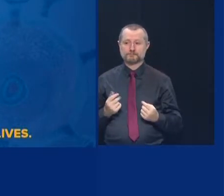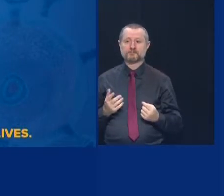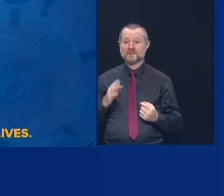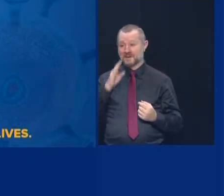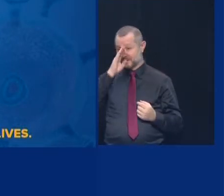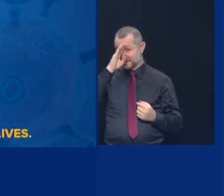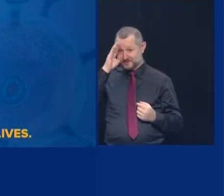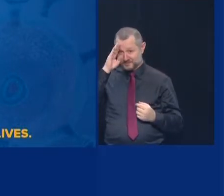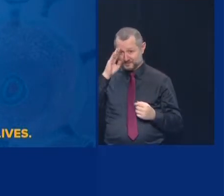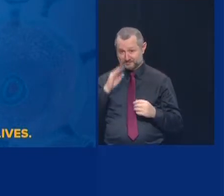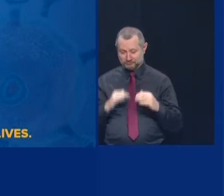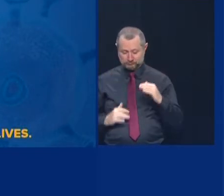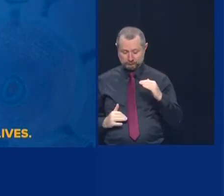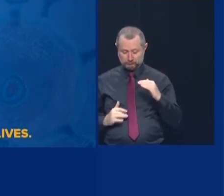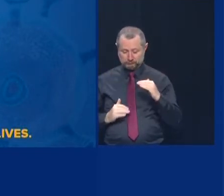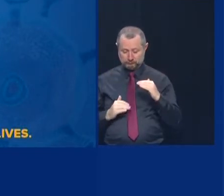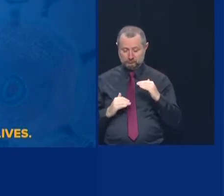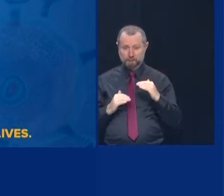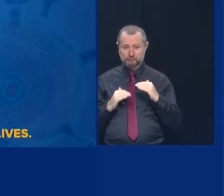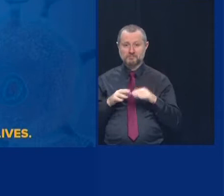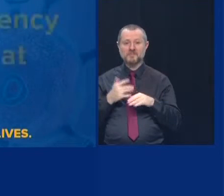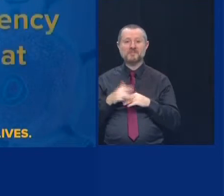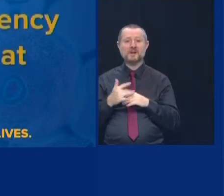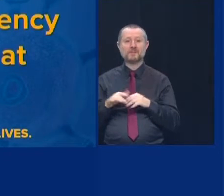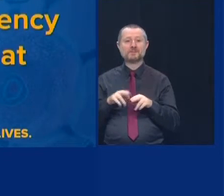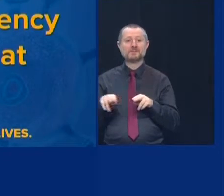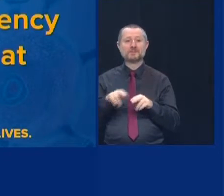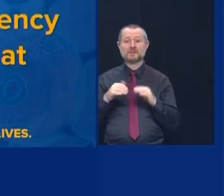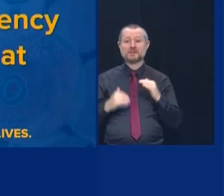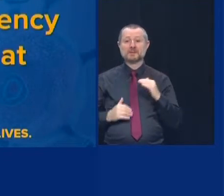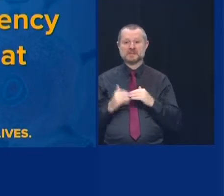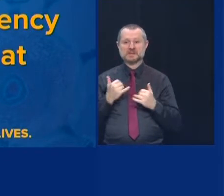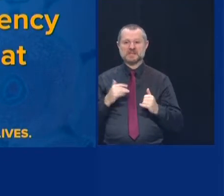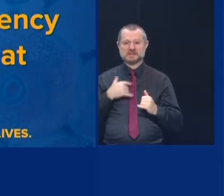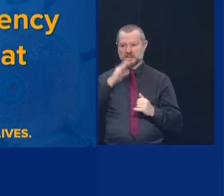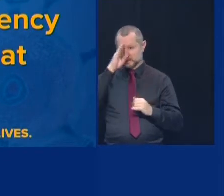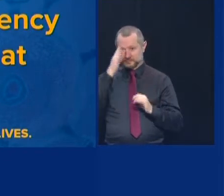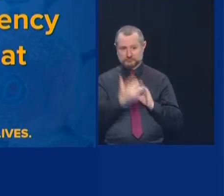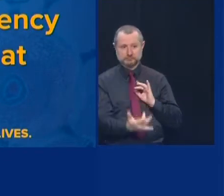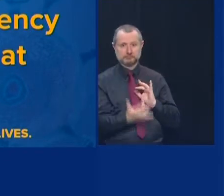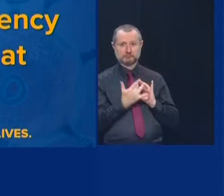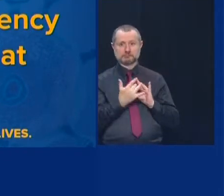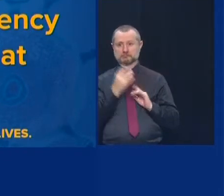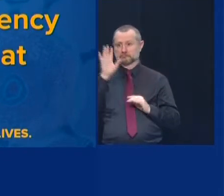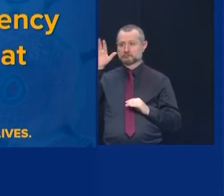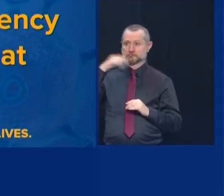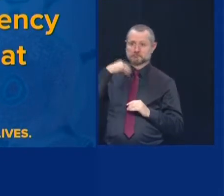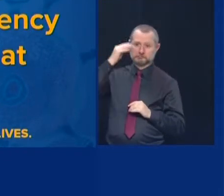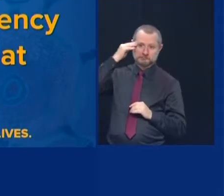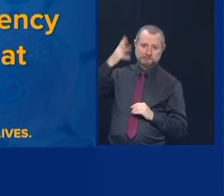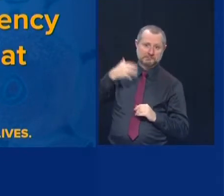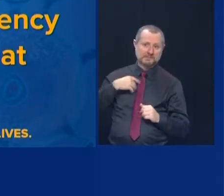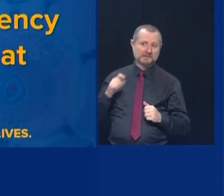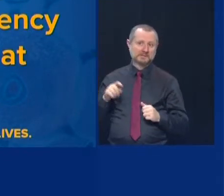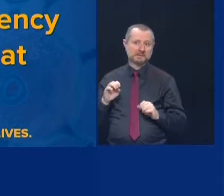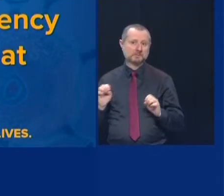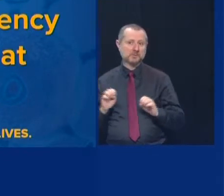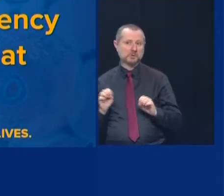RATE, WE GO TO 6,000. STATEN ISLAND HAS SUCH AN ISSUE THAT IT HAS TRIGGERED A HOSPITAL CAPACITY ISSUE.